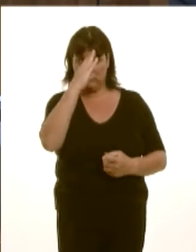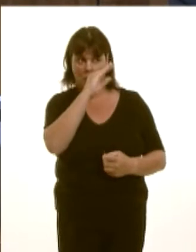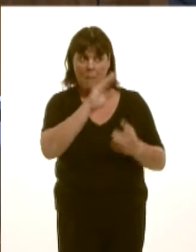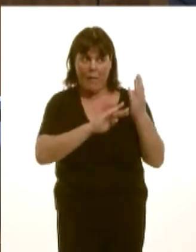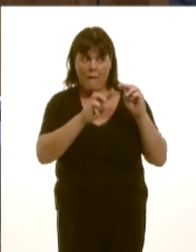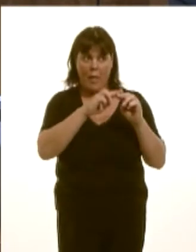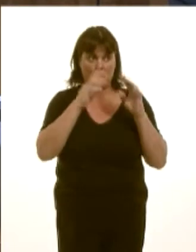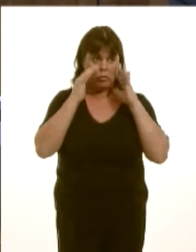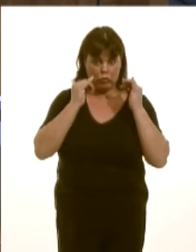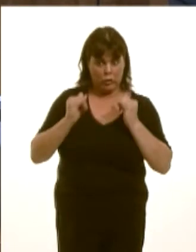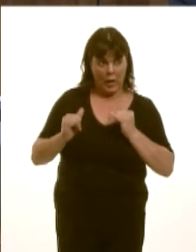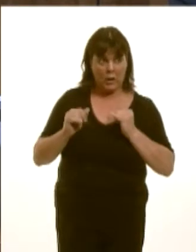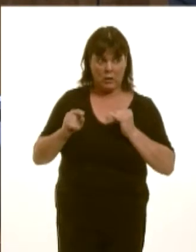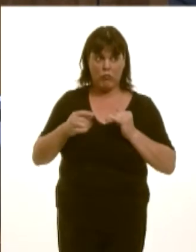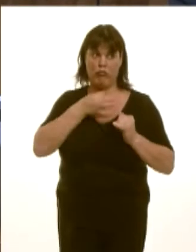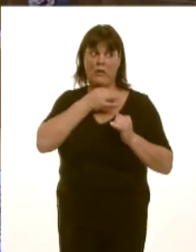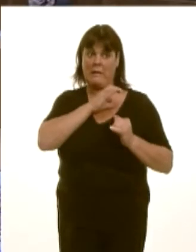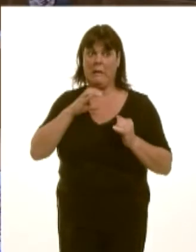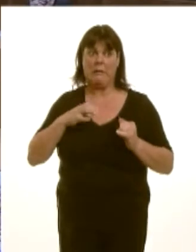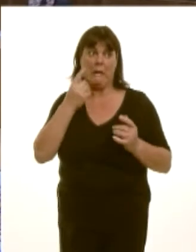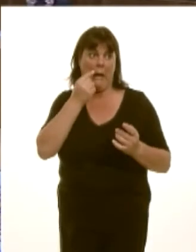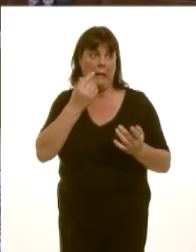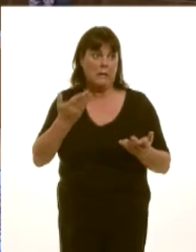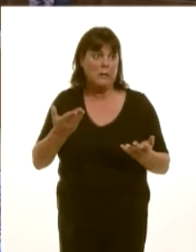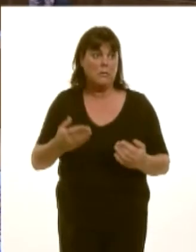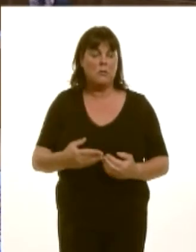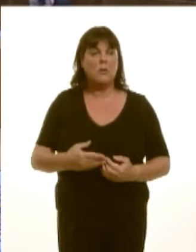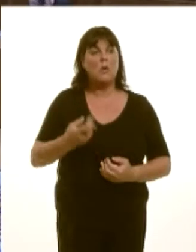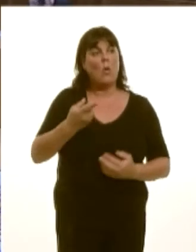so that parents do seek medical help where that is needed.